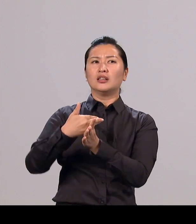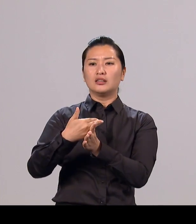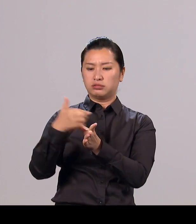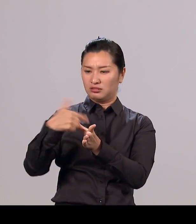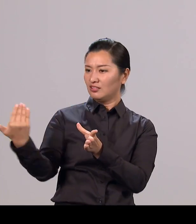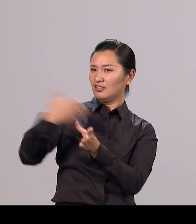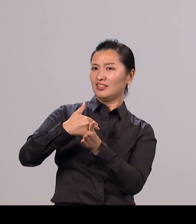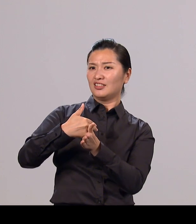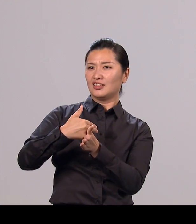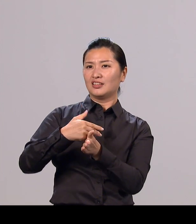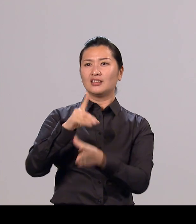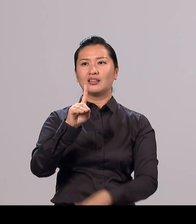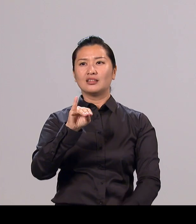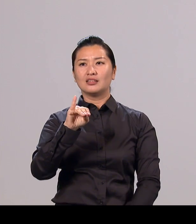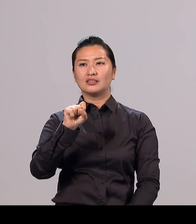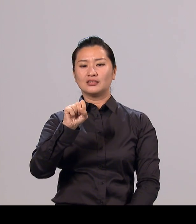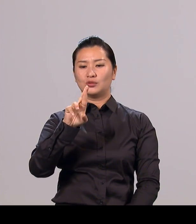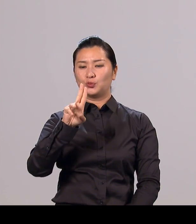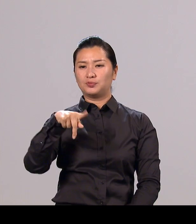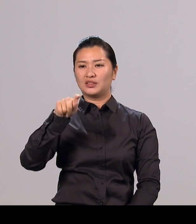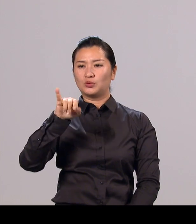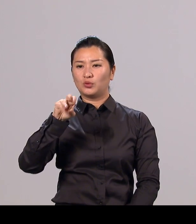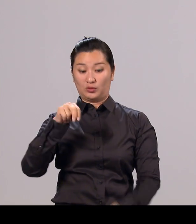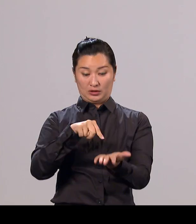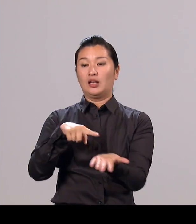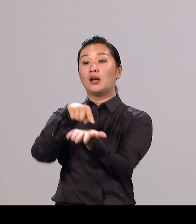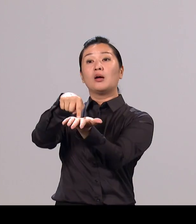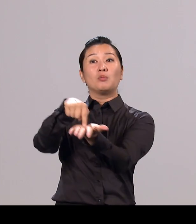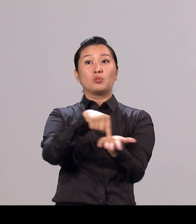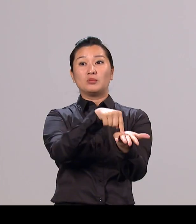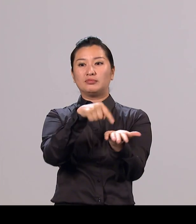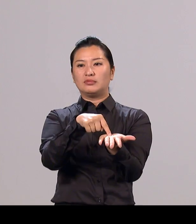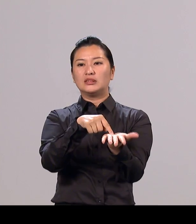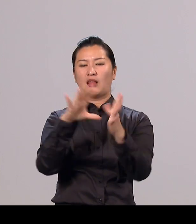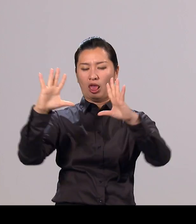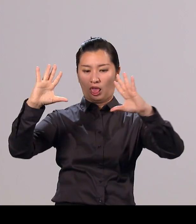new models are coming thick and fast and we are having to adjust and to keep up.